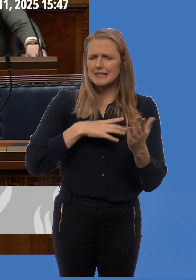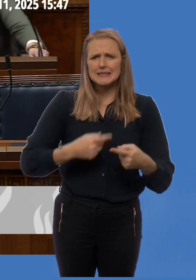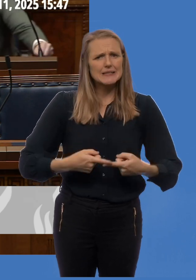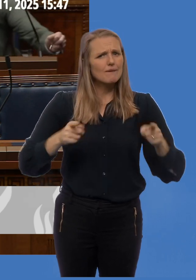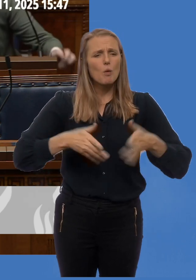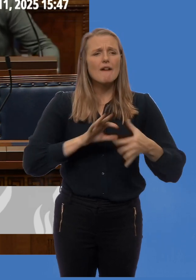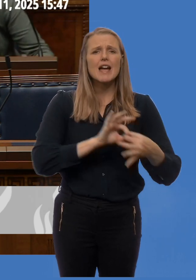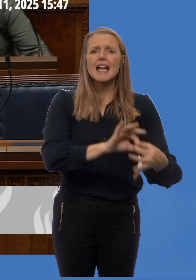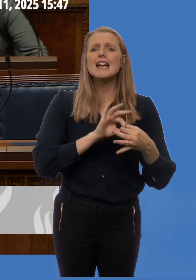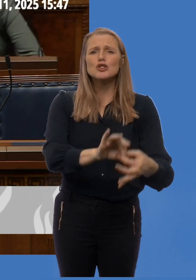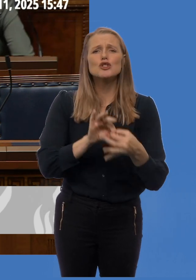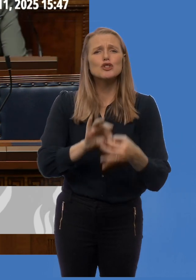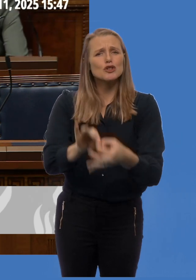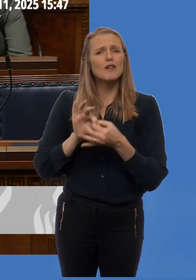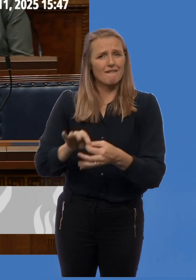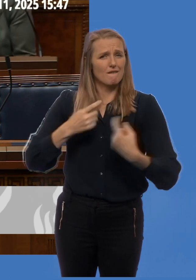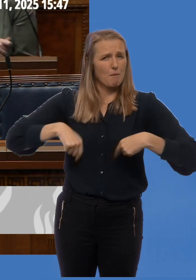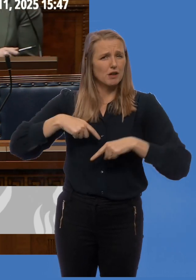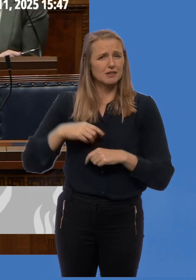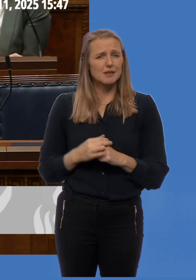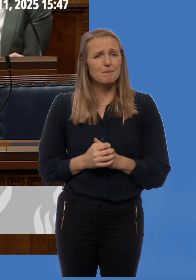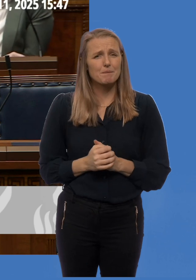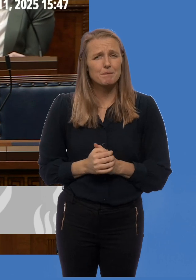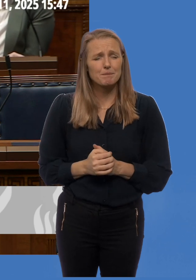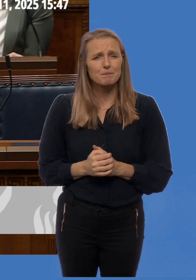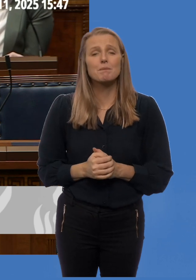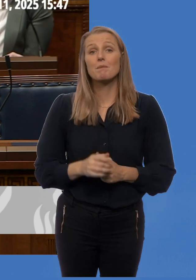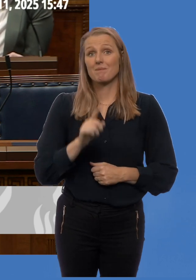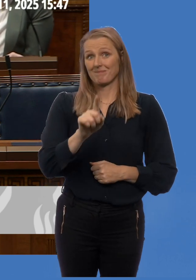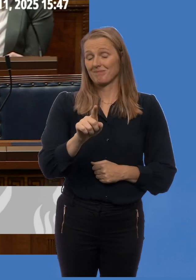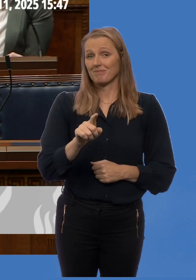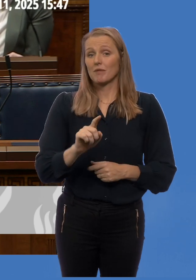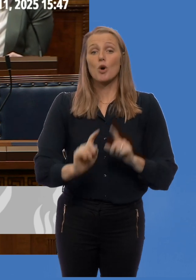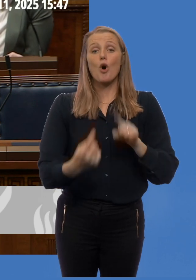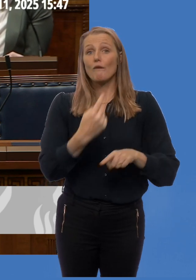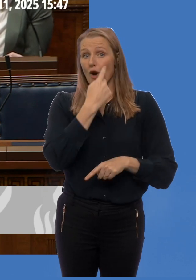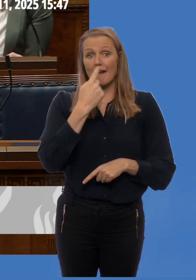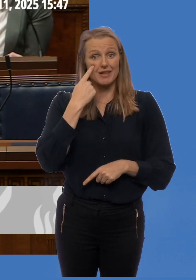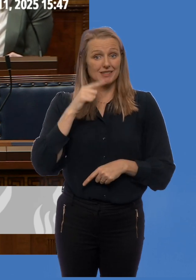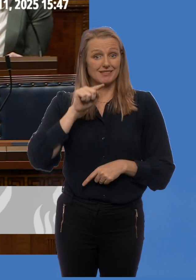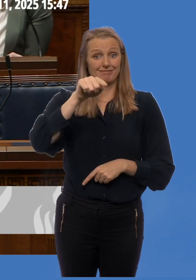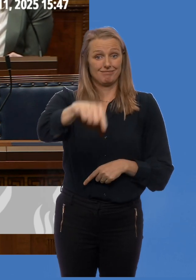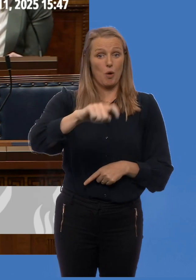Following the closure of the call for evidence, the committee has scheduled 10 in-person evidence